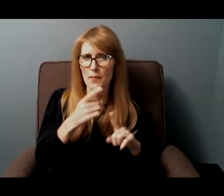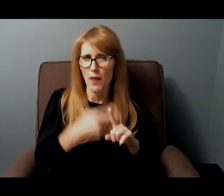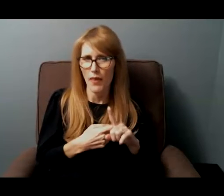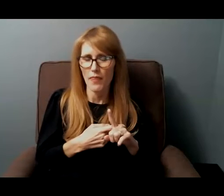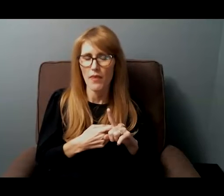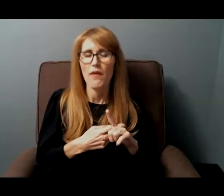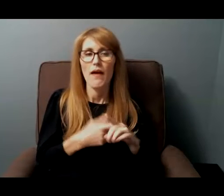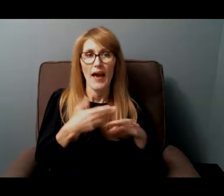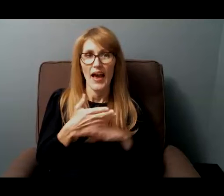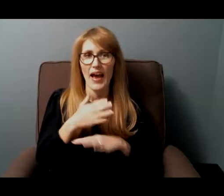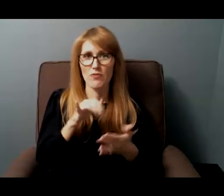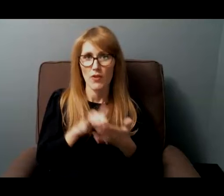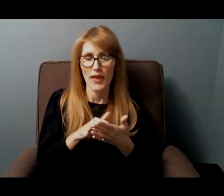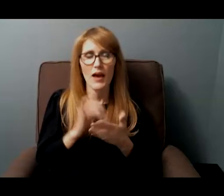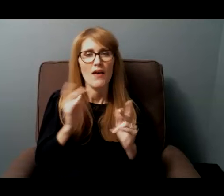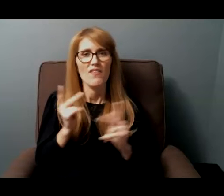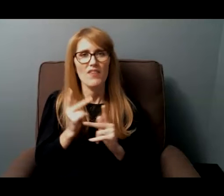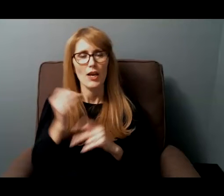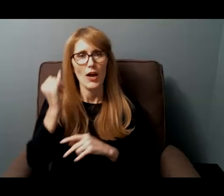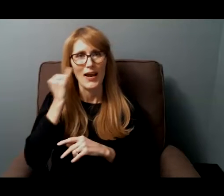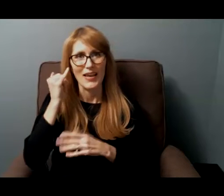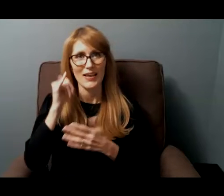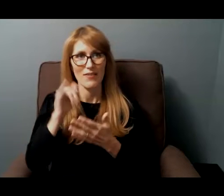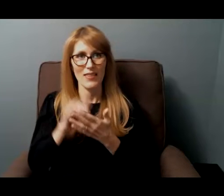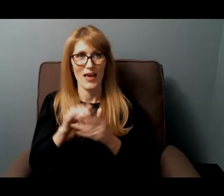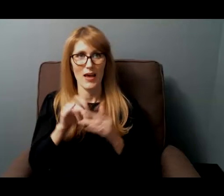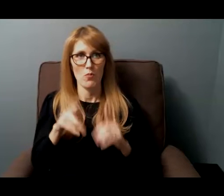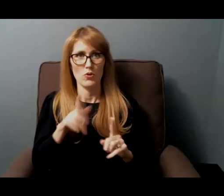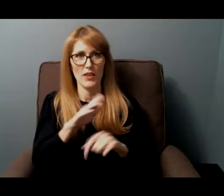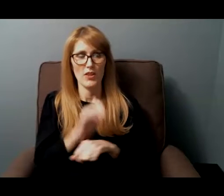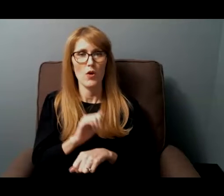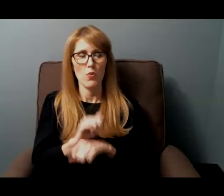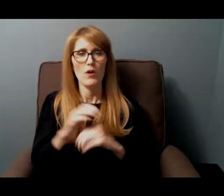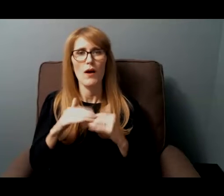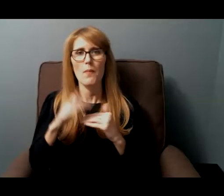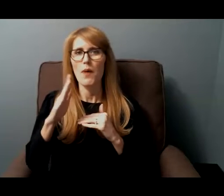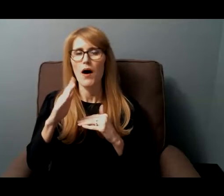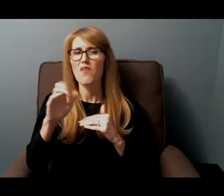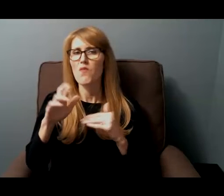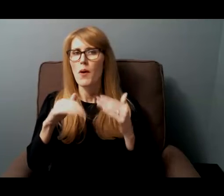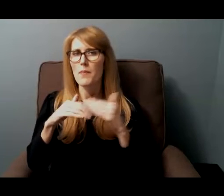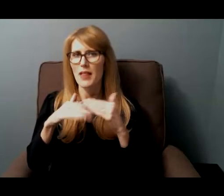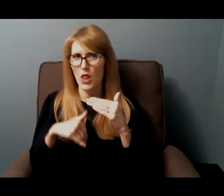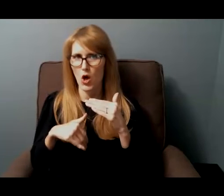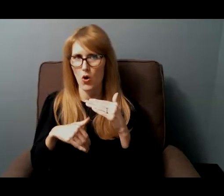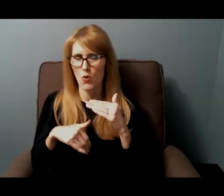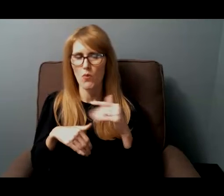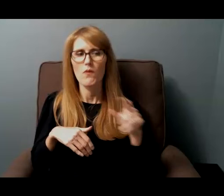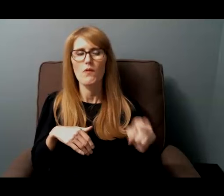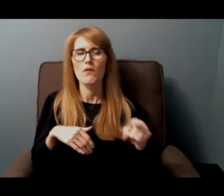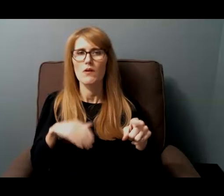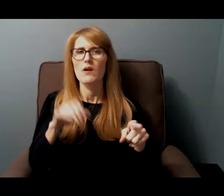is above or below Substantial Gainful Activity. One of the webinars I mentioned we did earlier